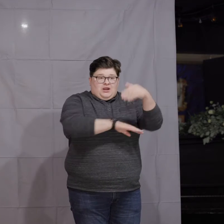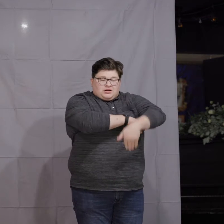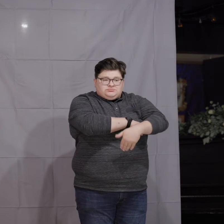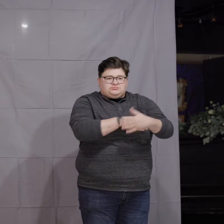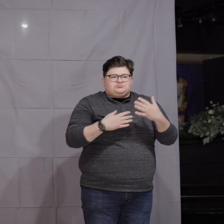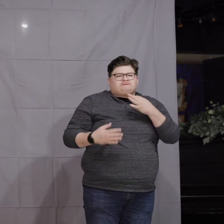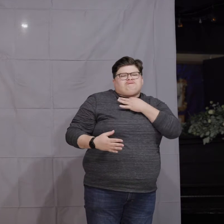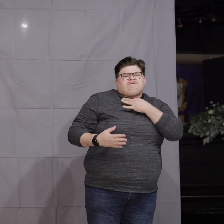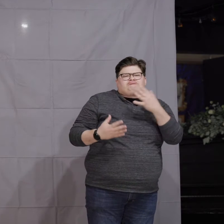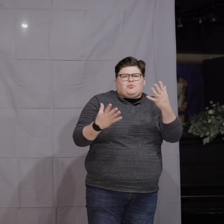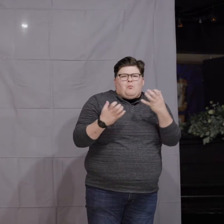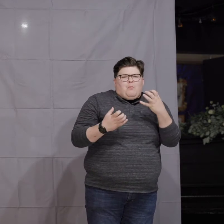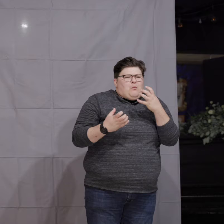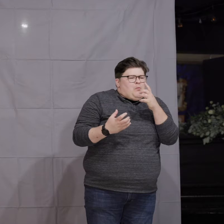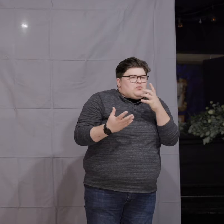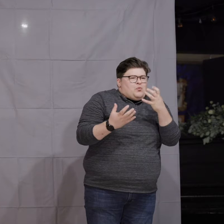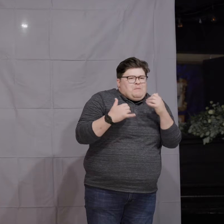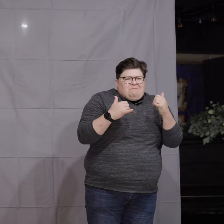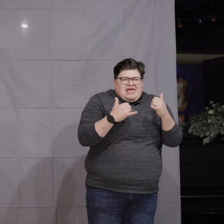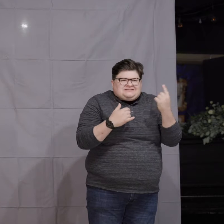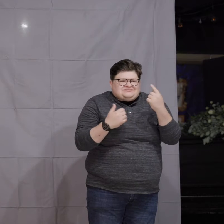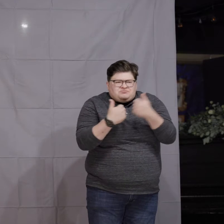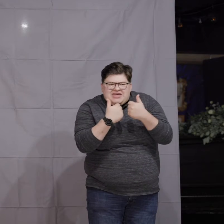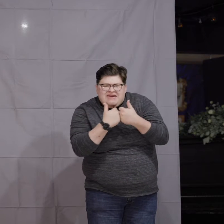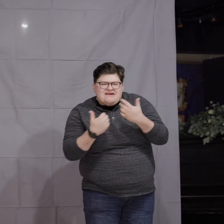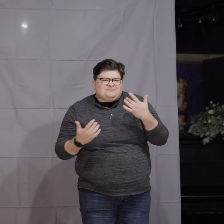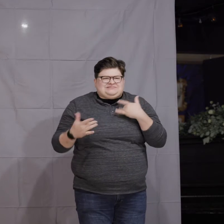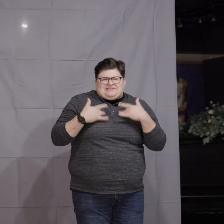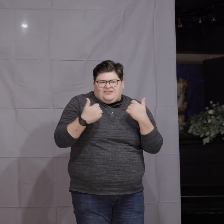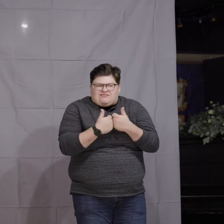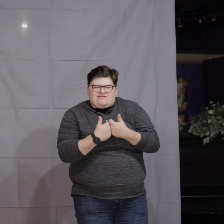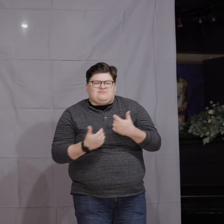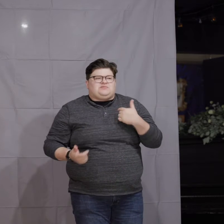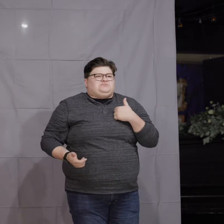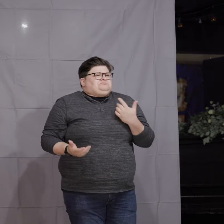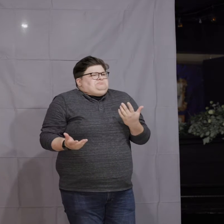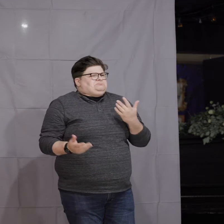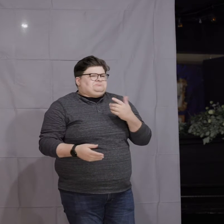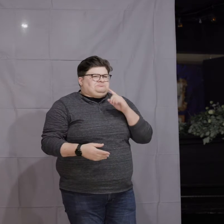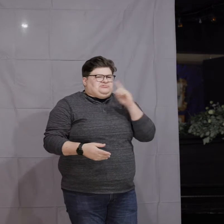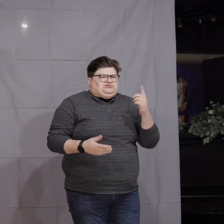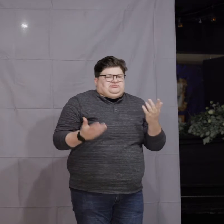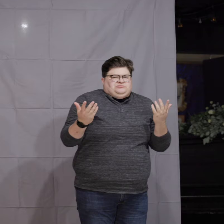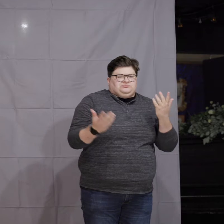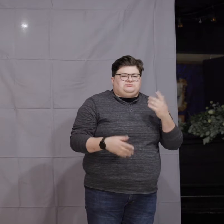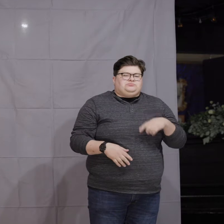and one night, we were making plans and my roommates wanted to play a game, and I thought, oh, okay, sure. Why not?